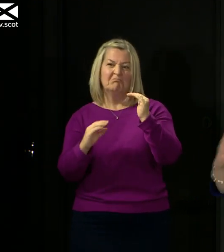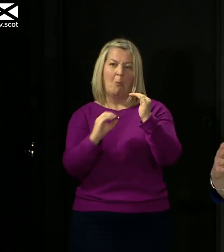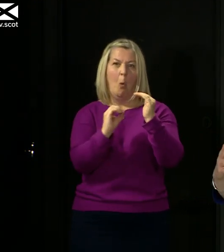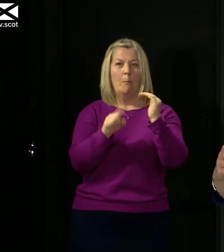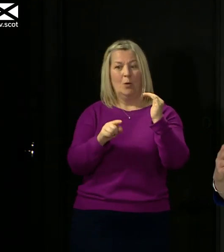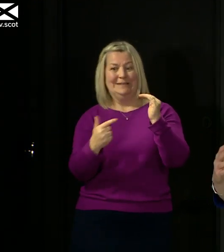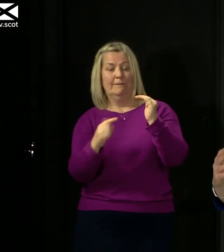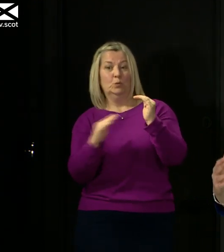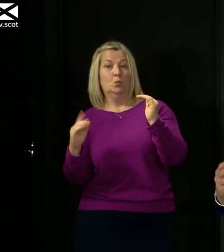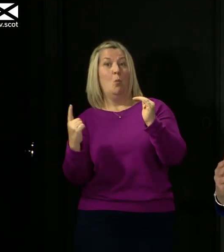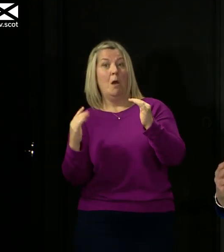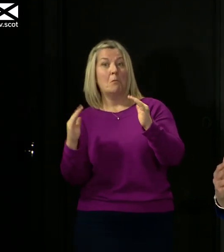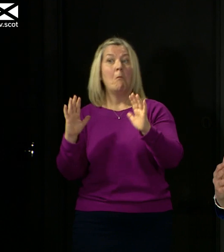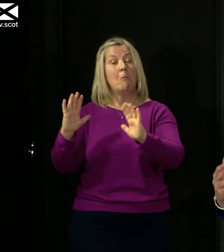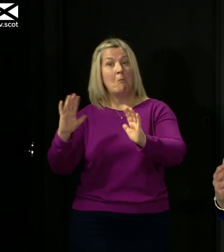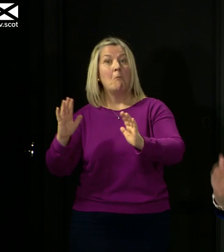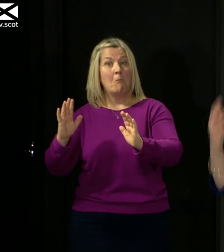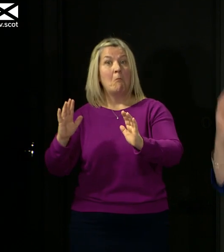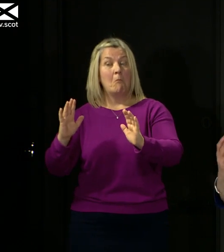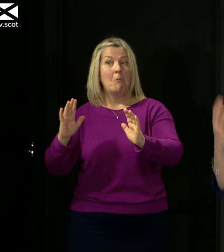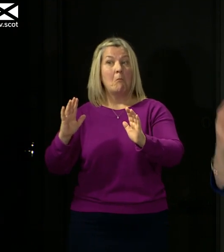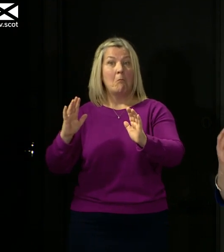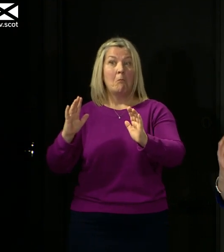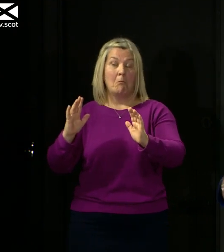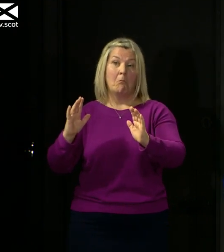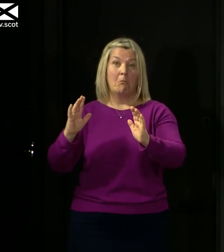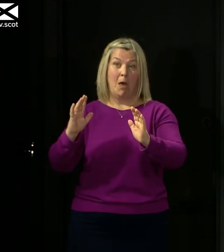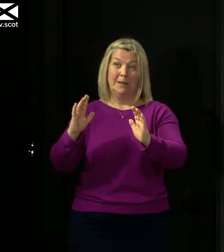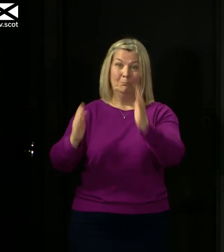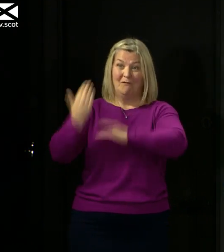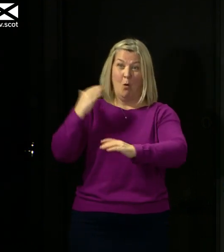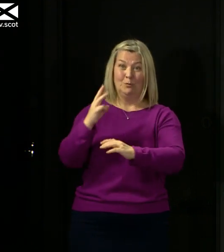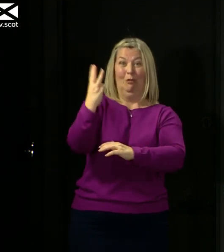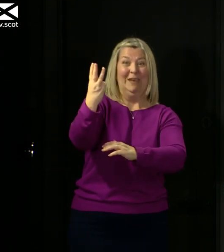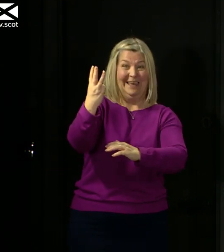is compared to above and possibly well above three at the start of this. So we have made